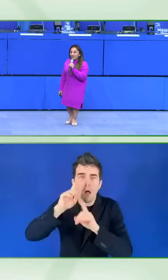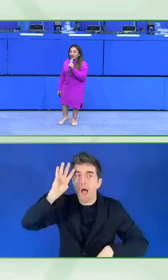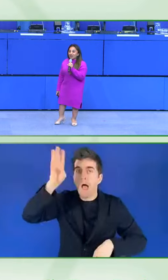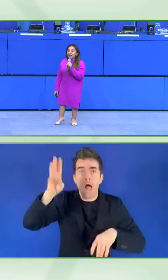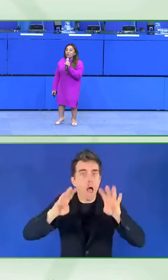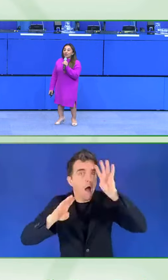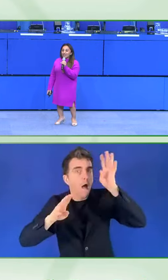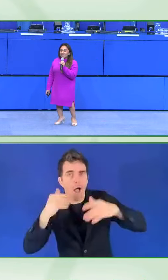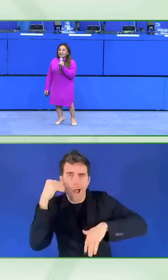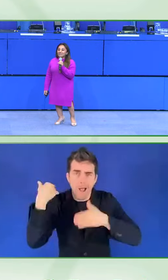We can't get enough of it.